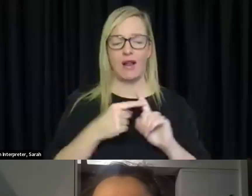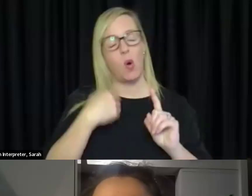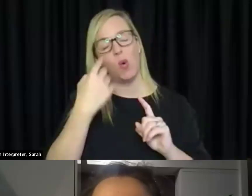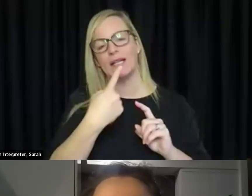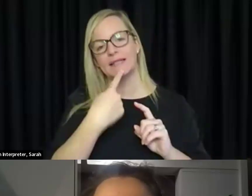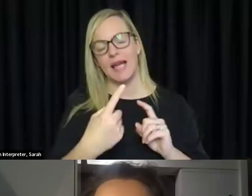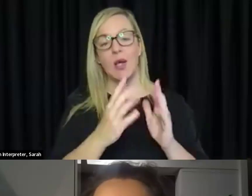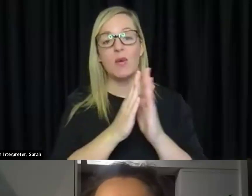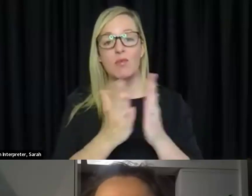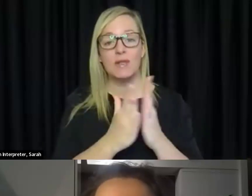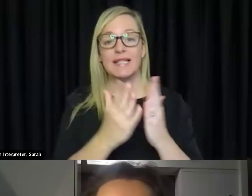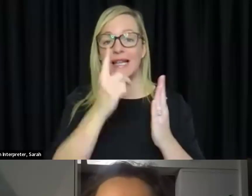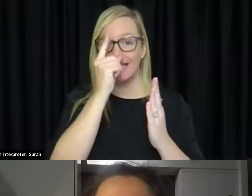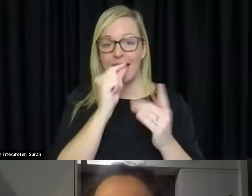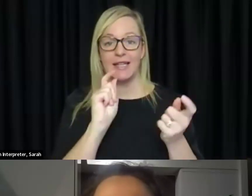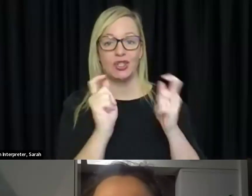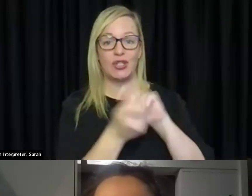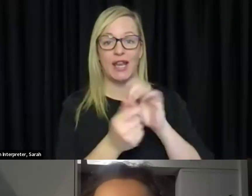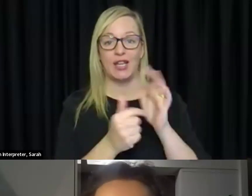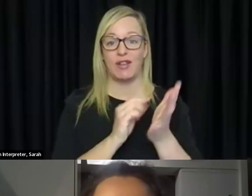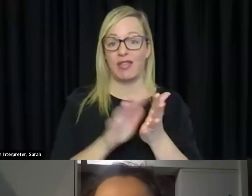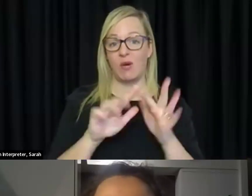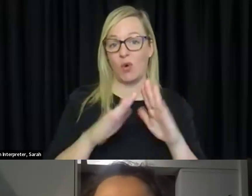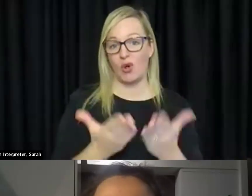it is not just that I believe that it is because I know that it is because they have changed mine